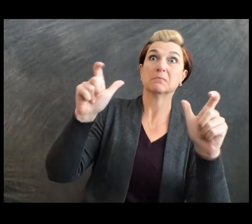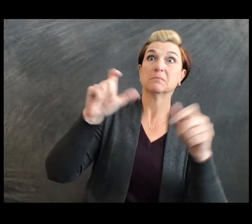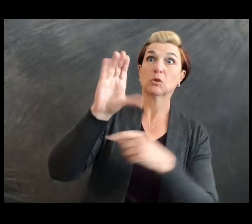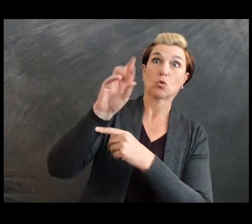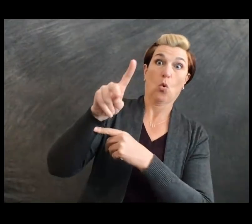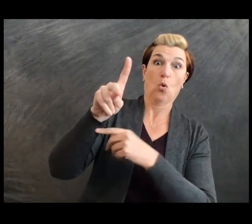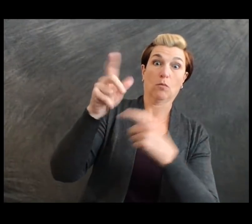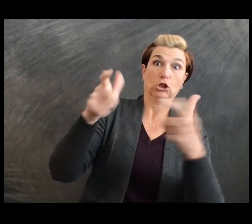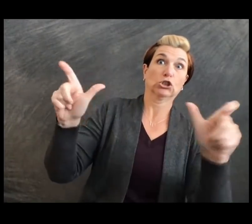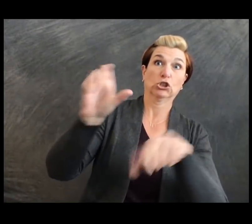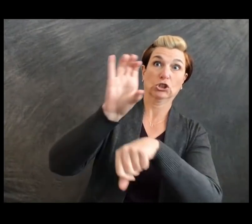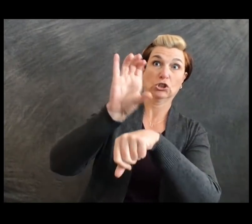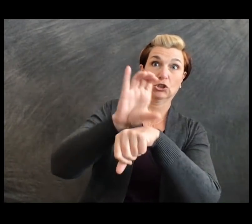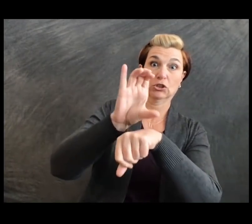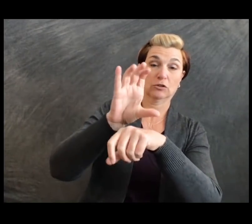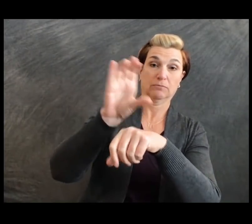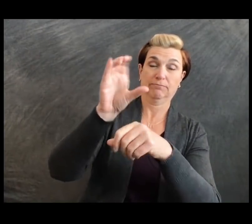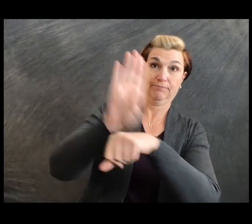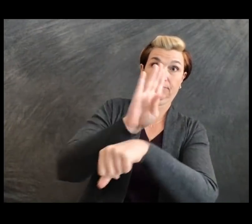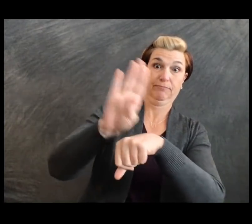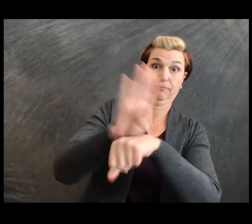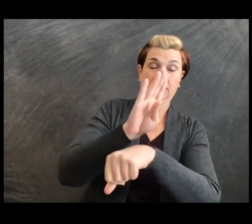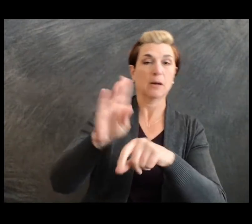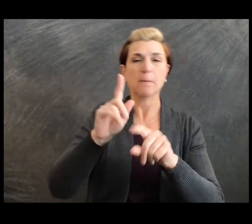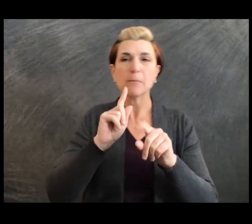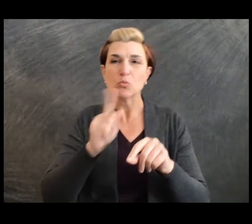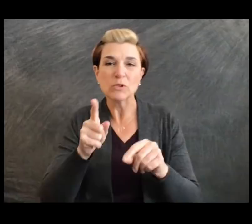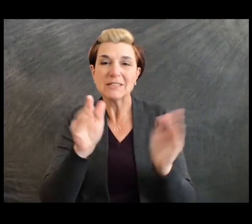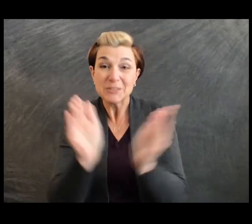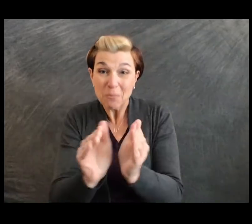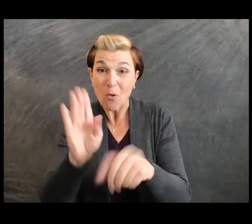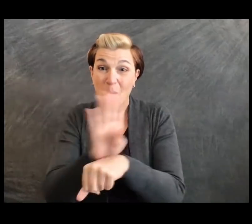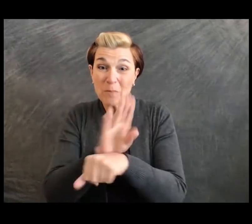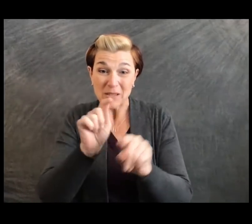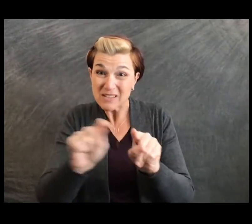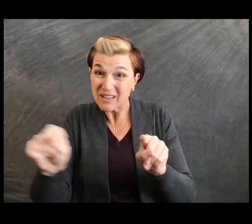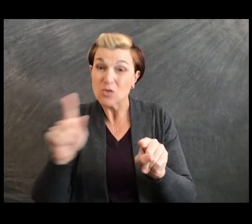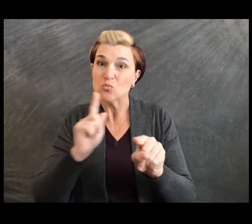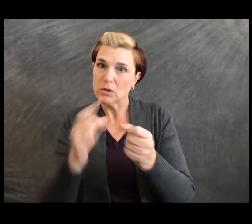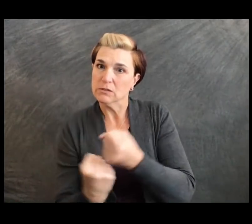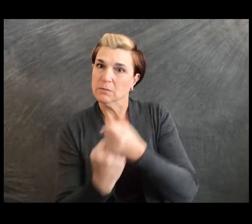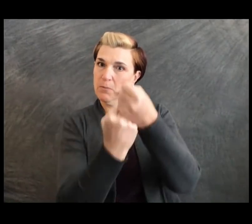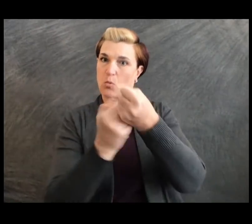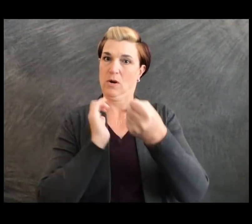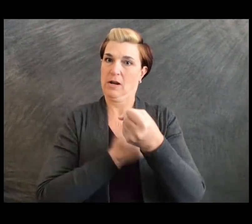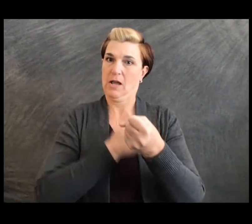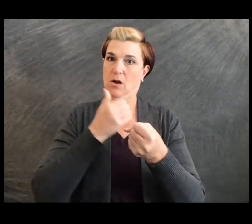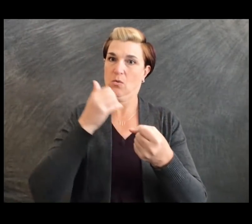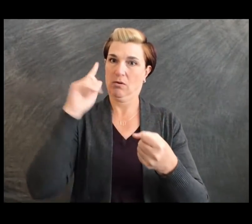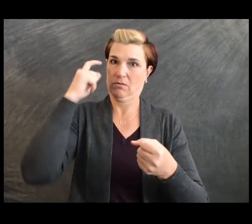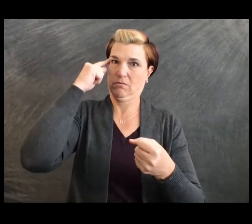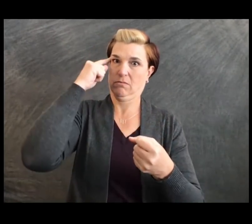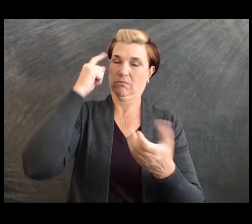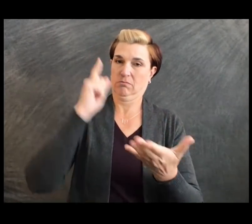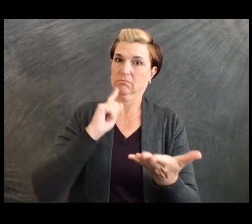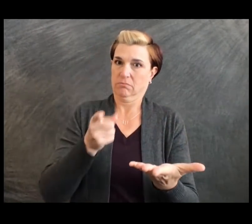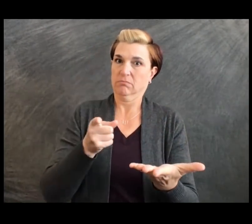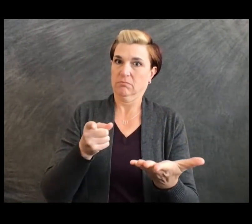up together is really the engine economic engine of our country and I assured them that my administration is doing everything within it's very